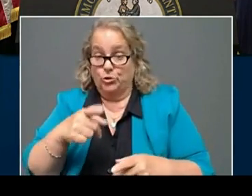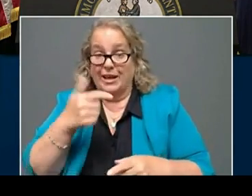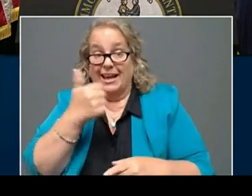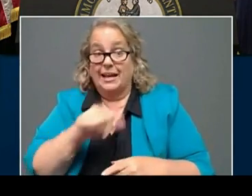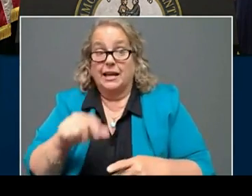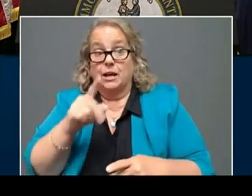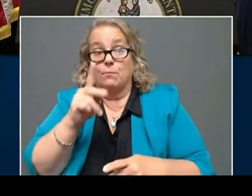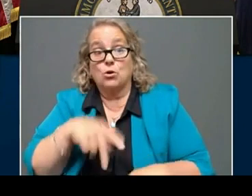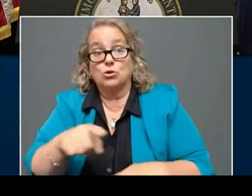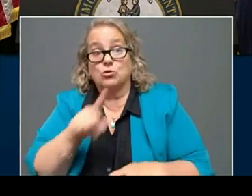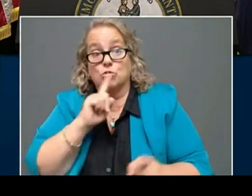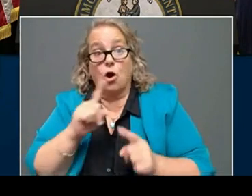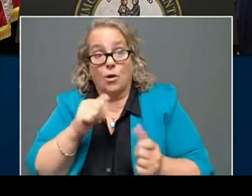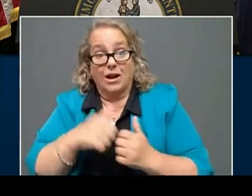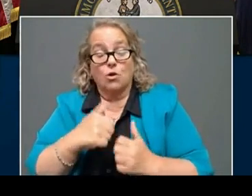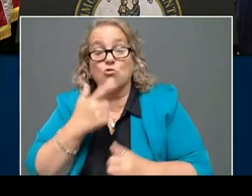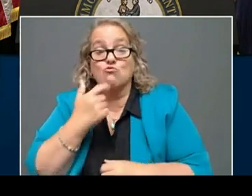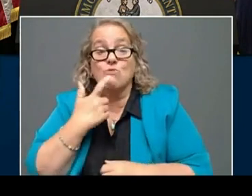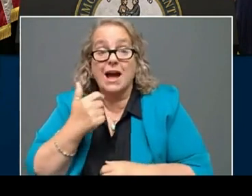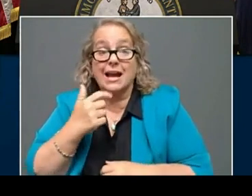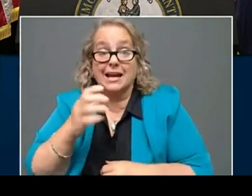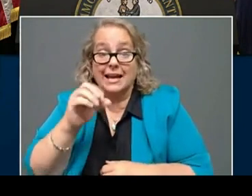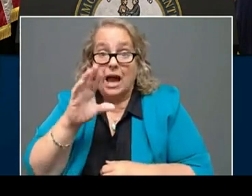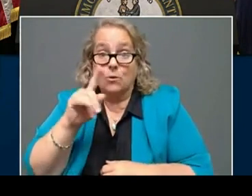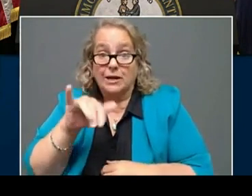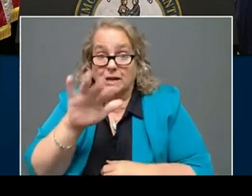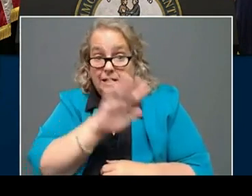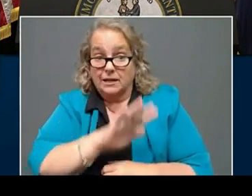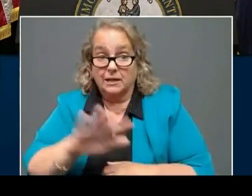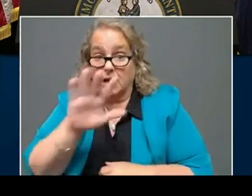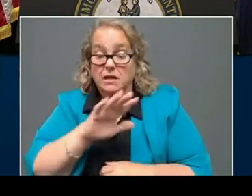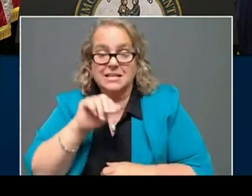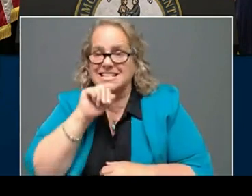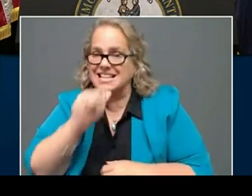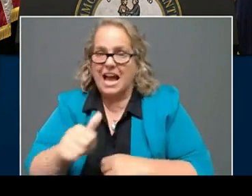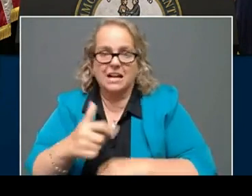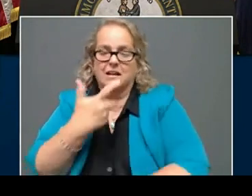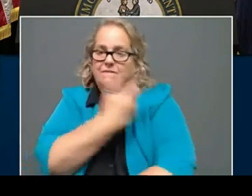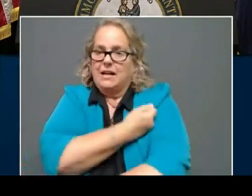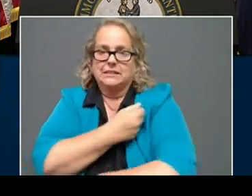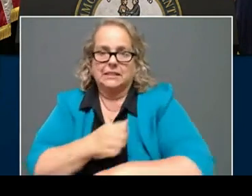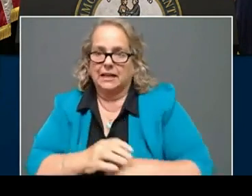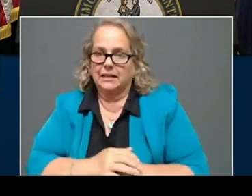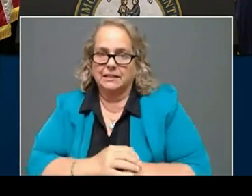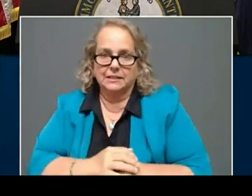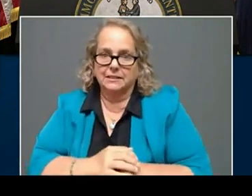unvaccinated. Uh, which means that as, as you will see that, that it's what